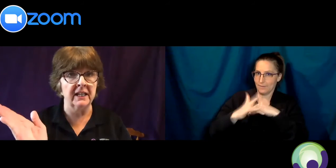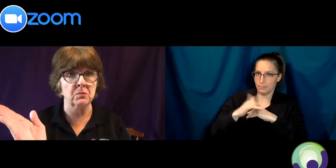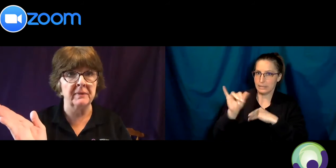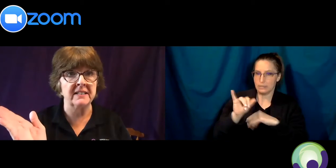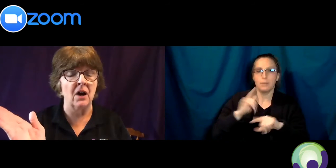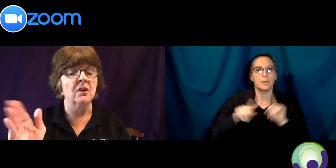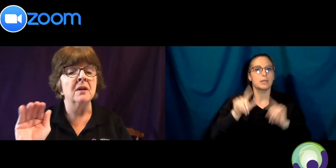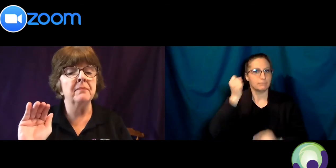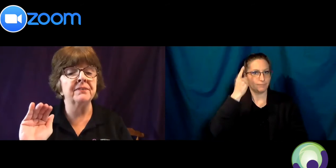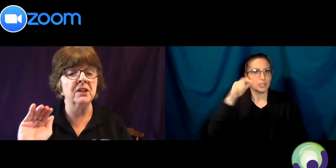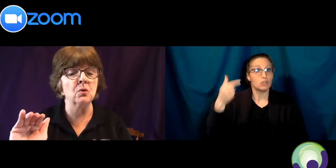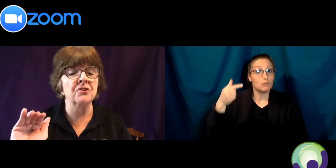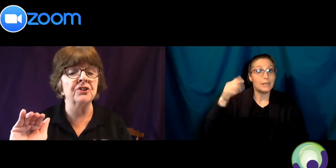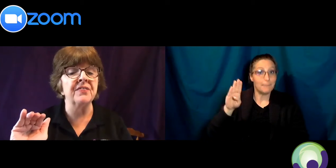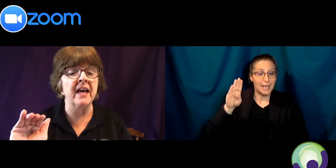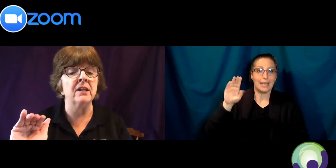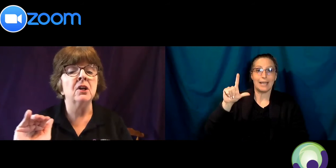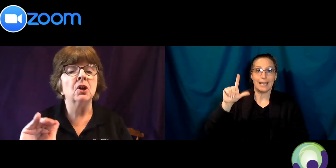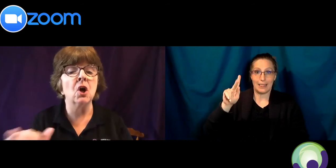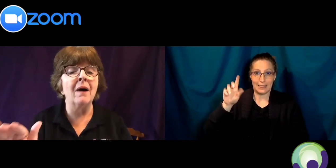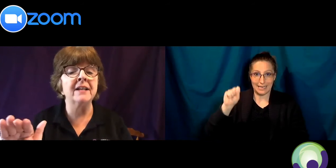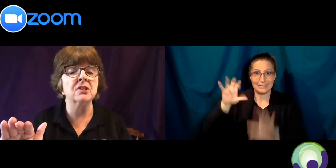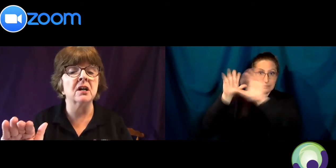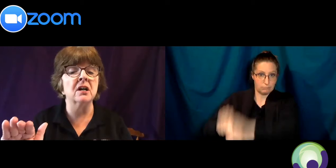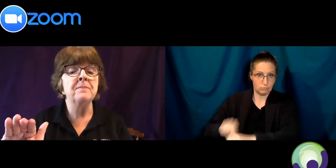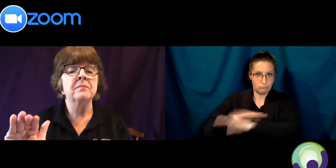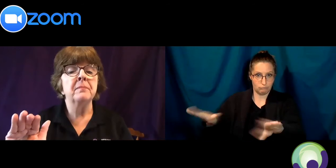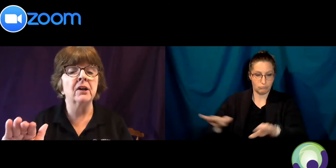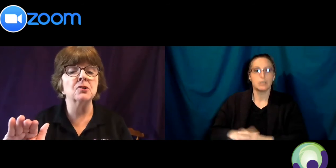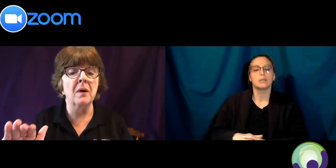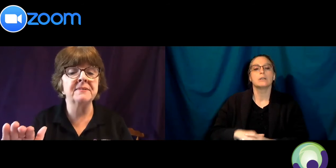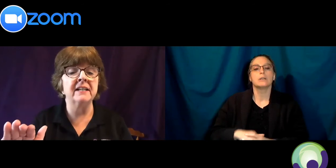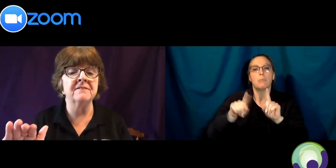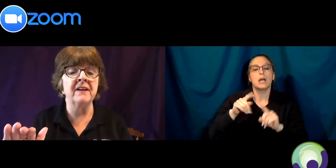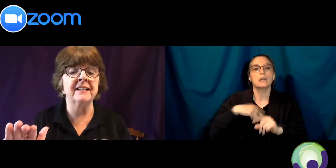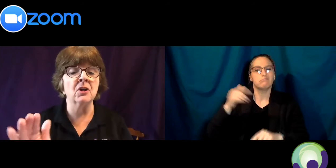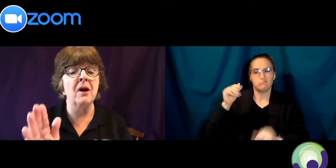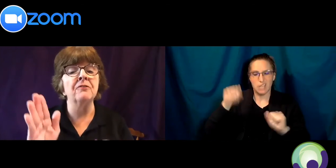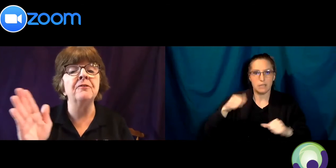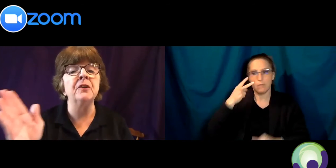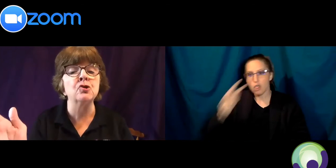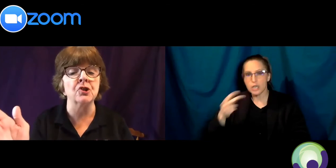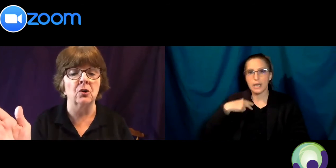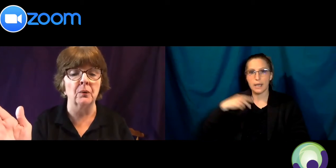will be down. But the youth could then go on to the Packers website to find out about future Green and